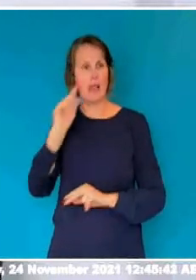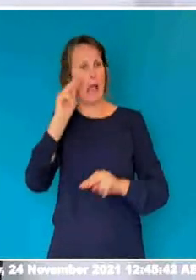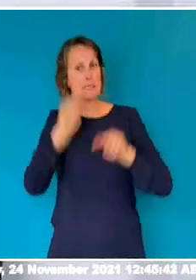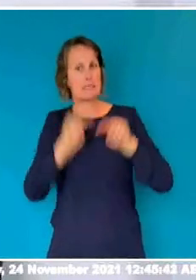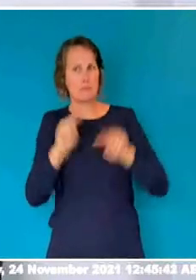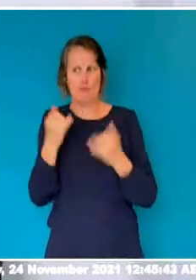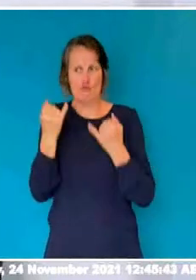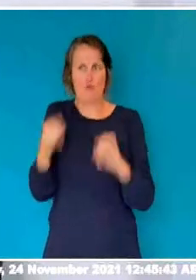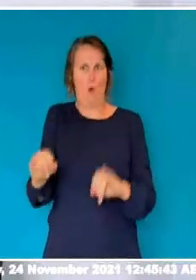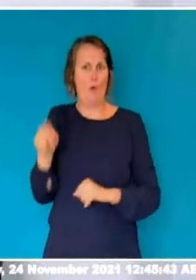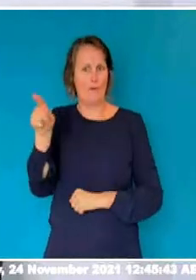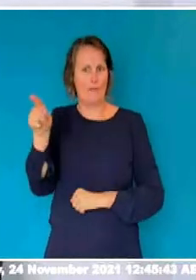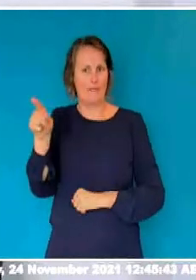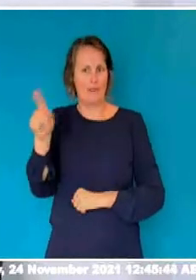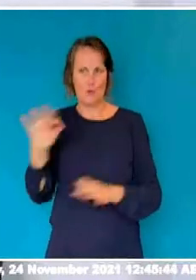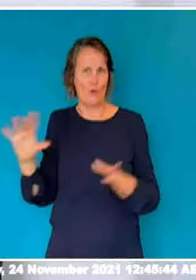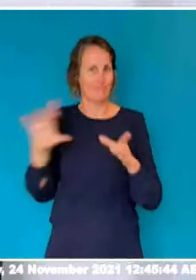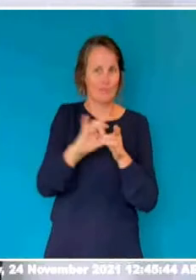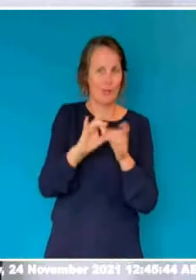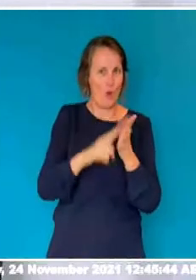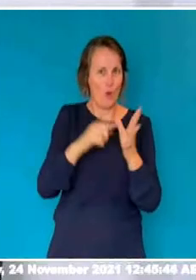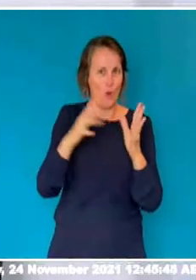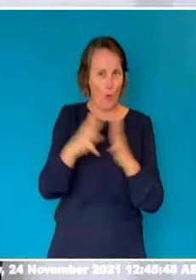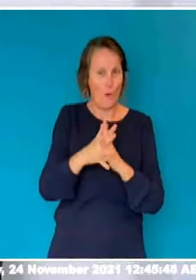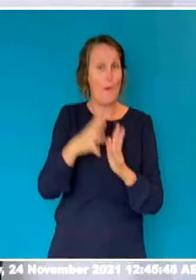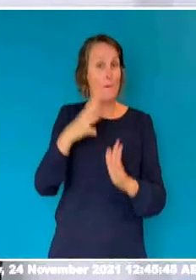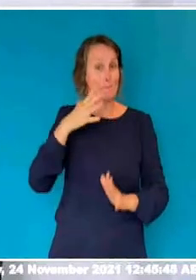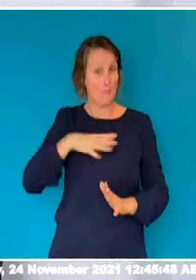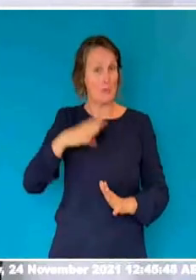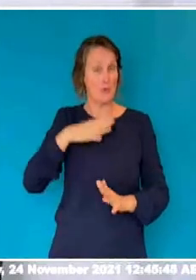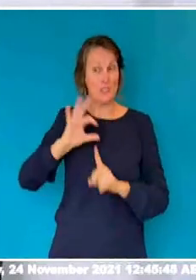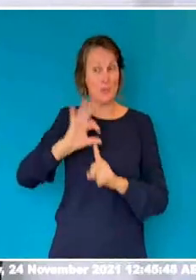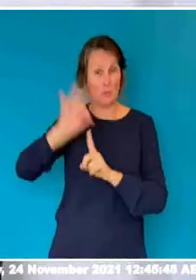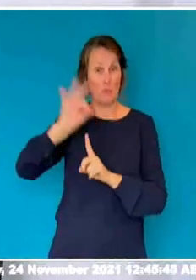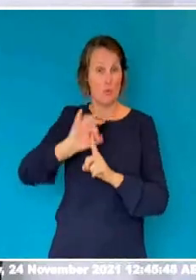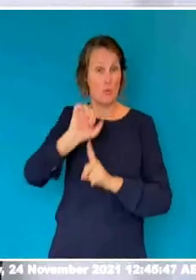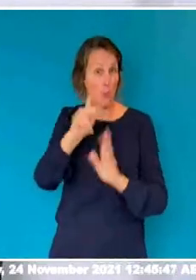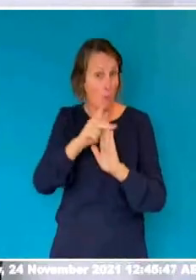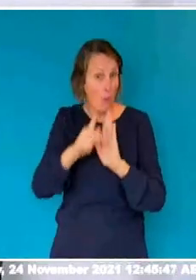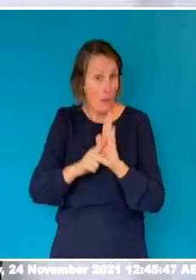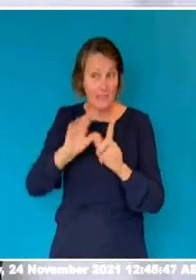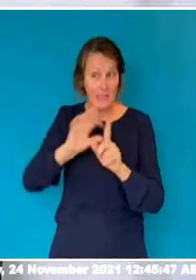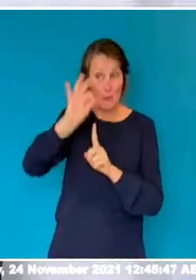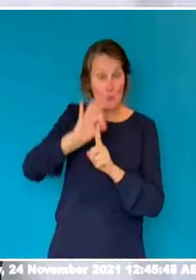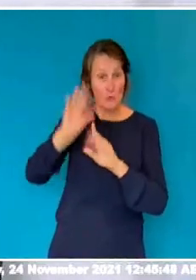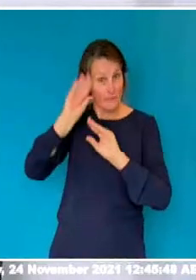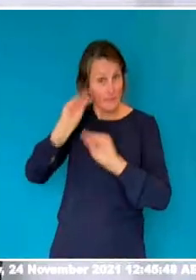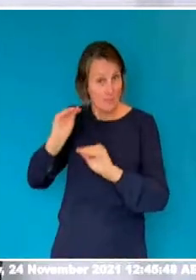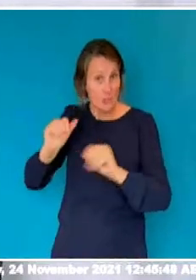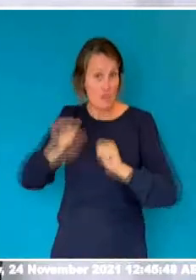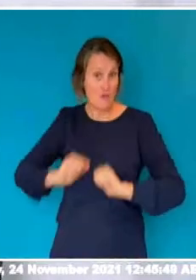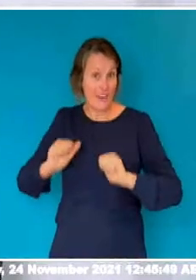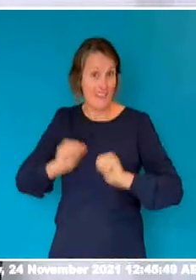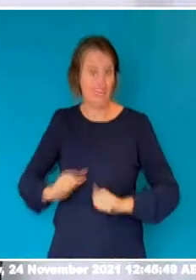need to review your policy and the training that supports it? Counsel, thank you.